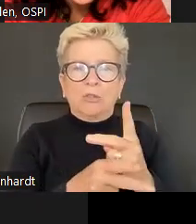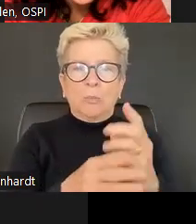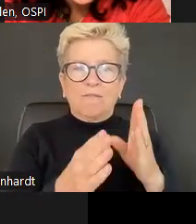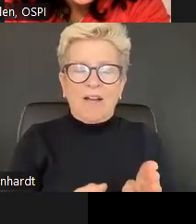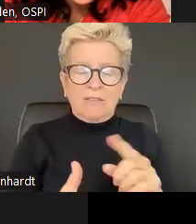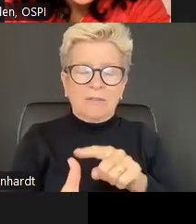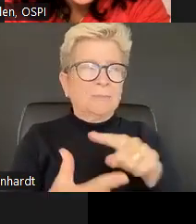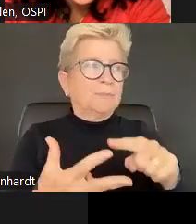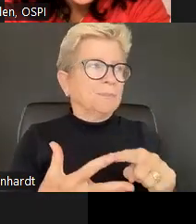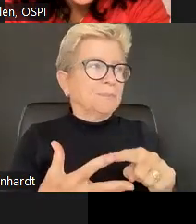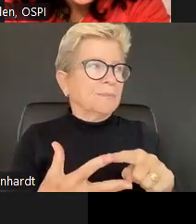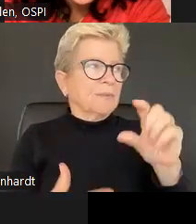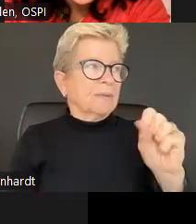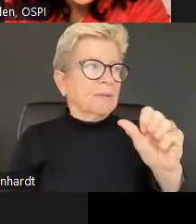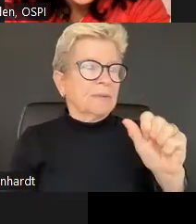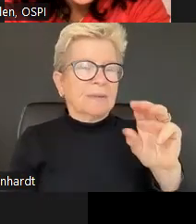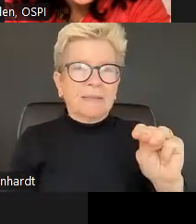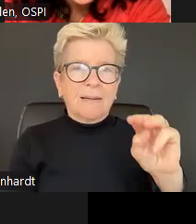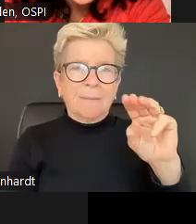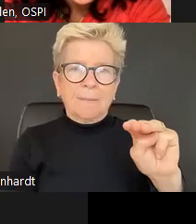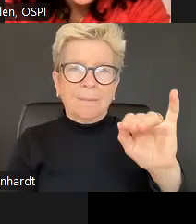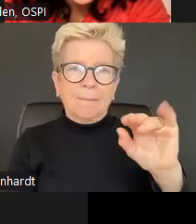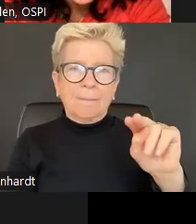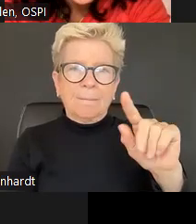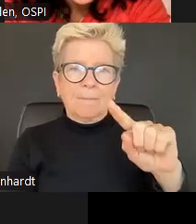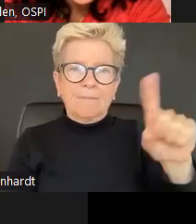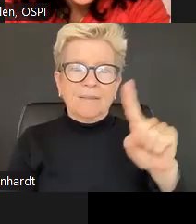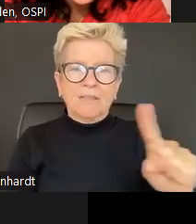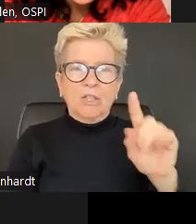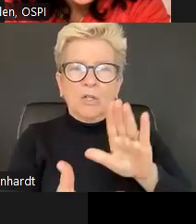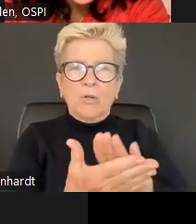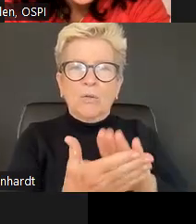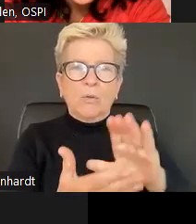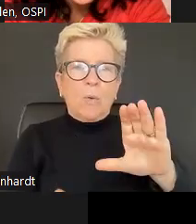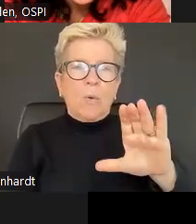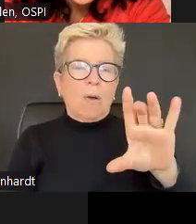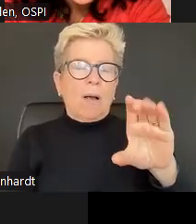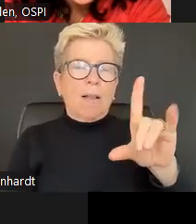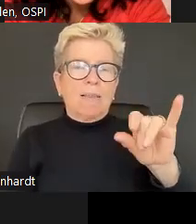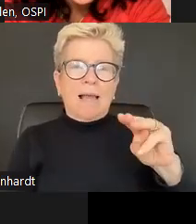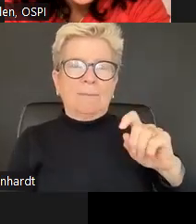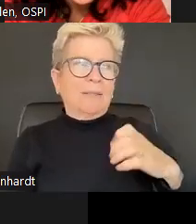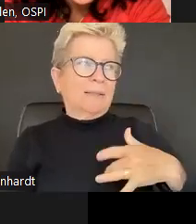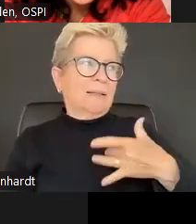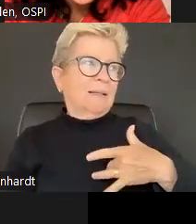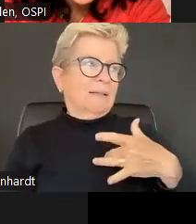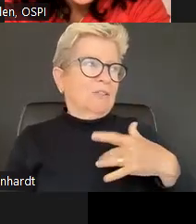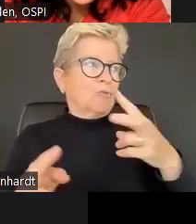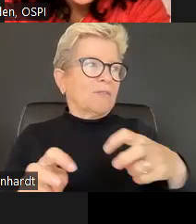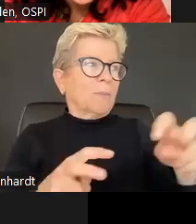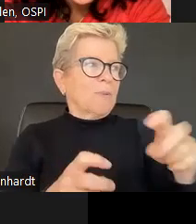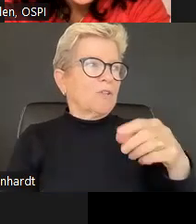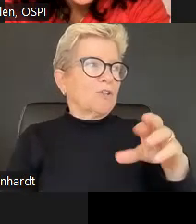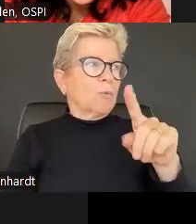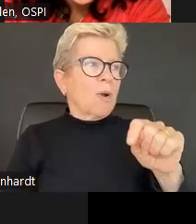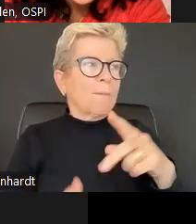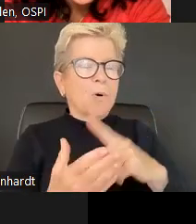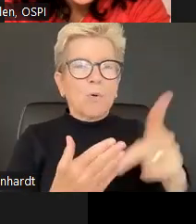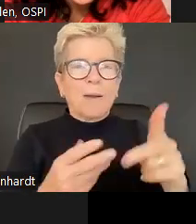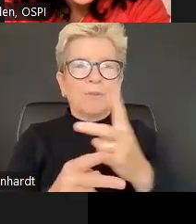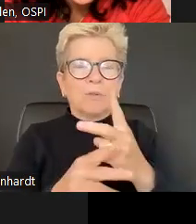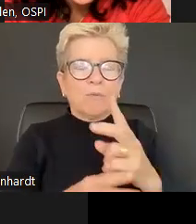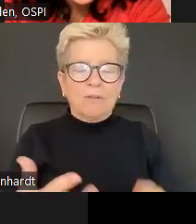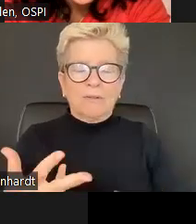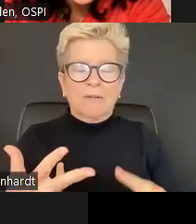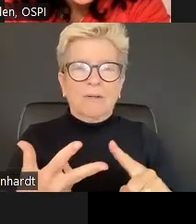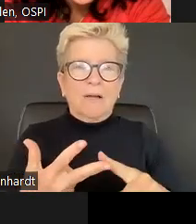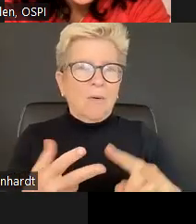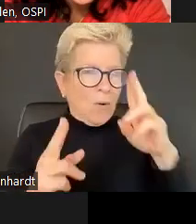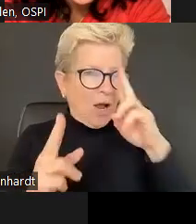I'm joined today by my colleagues from OSPI, Tammy Bolen, our social emotional learning program supervisor